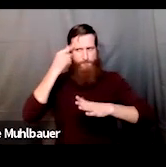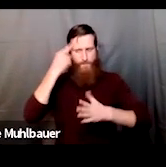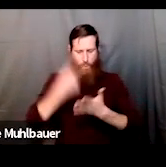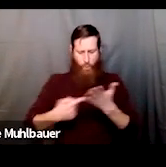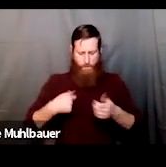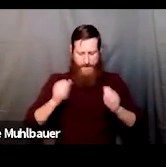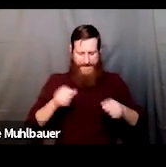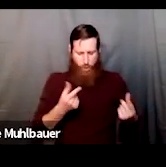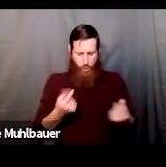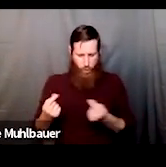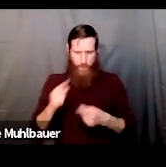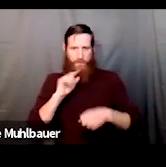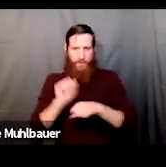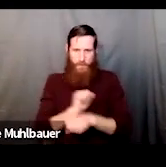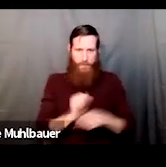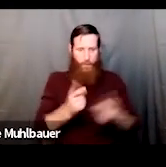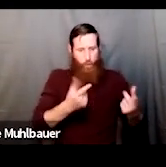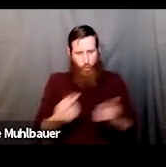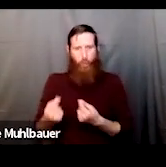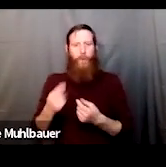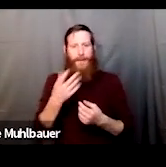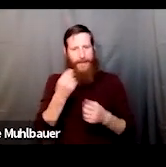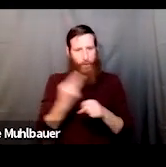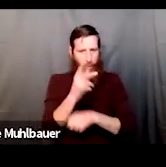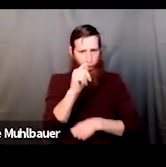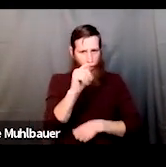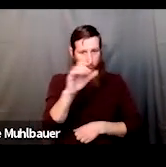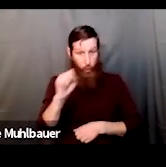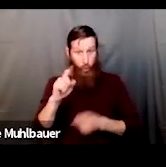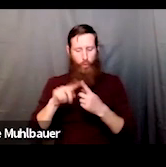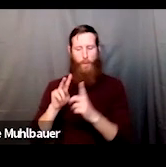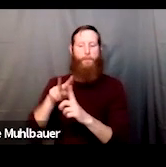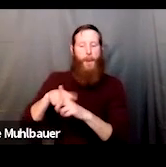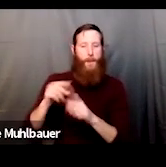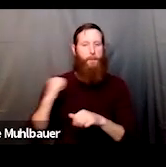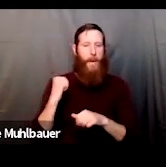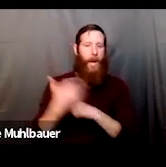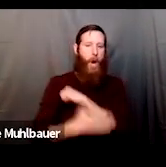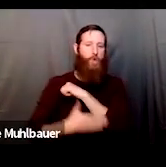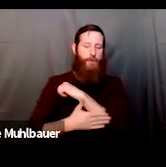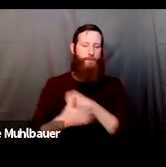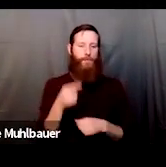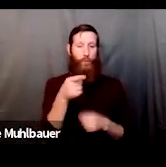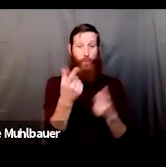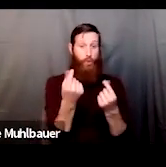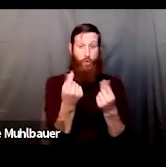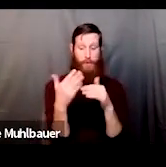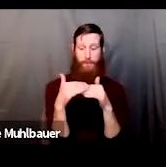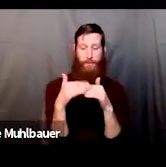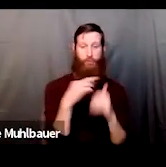some pretty tangible tools that you can use and apply when you are in the backcountry.